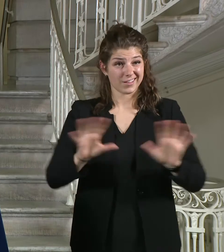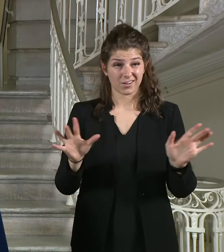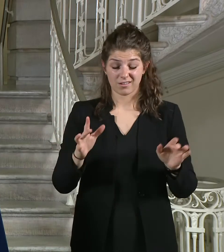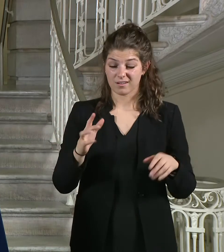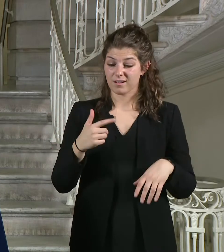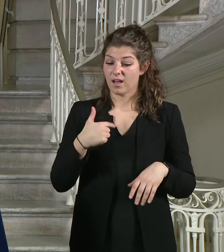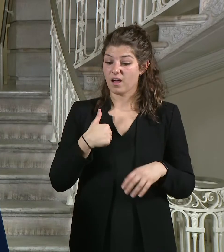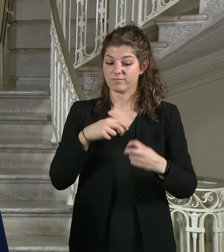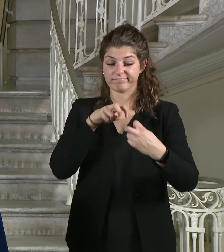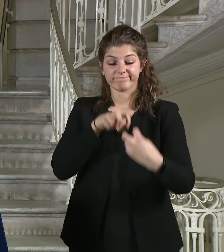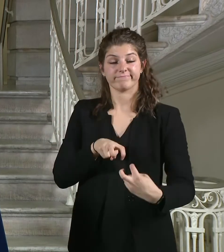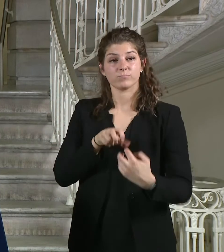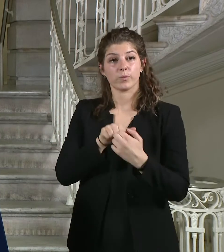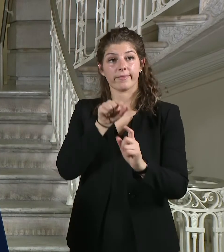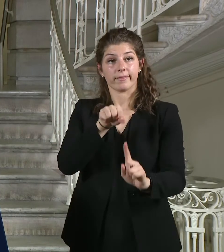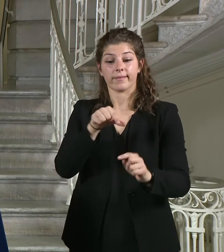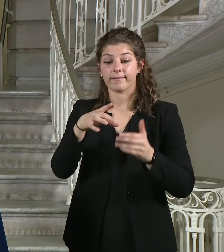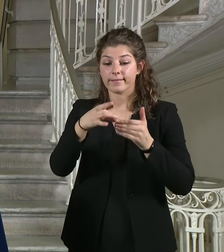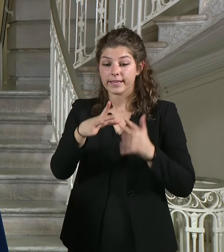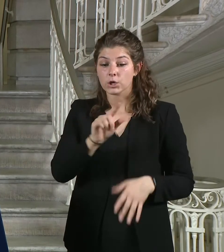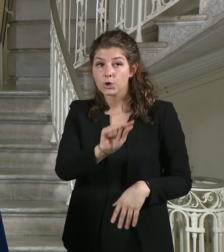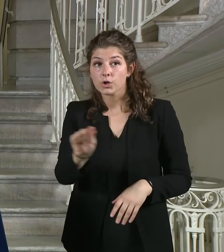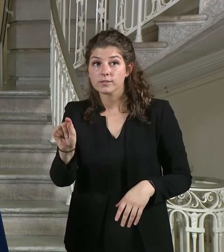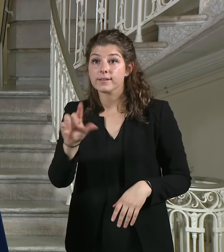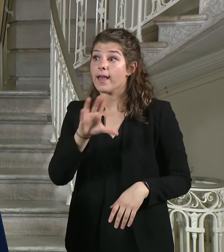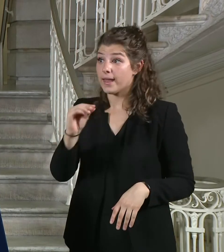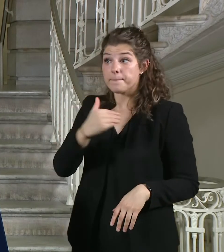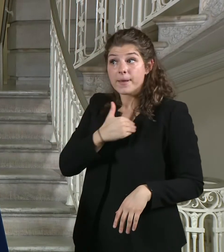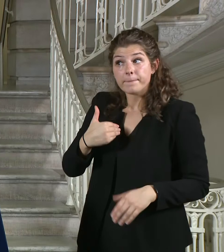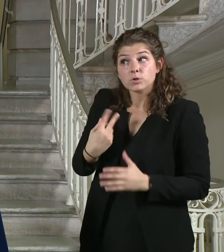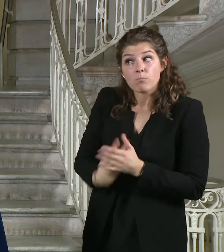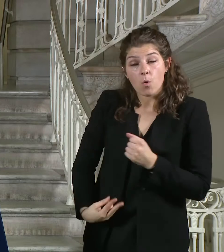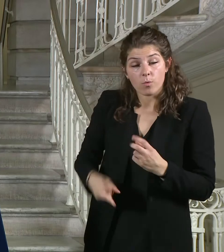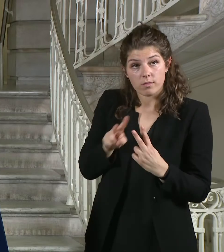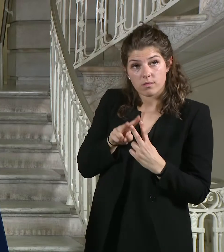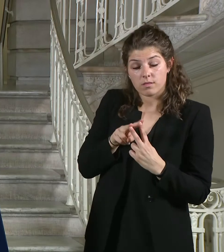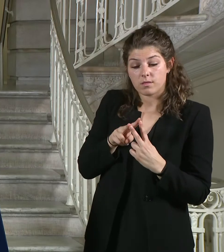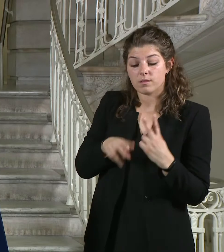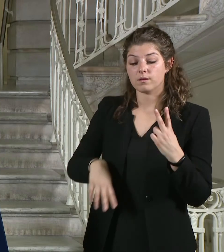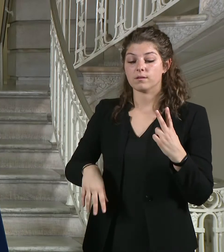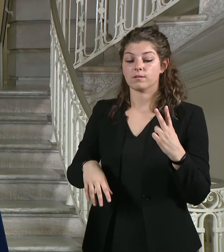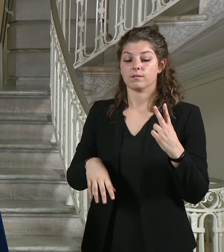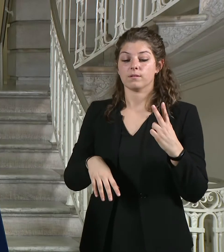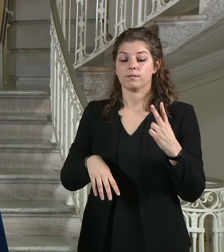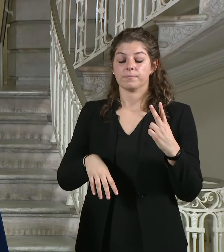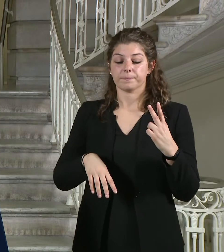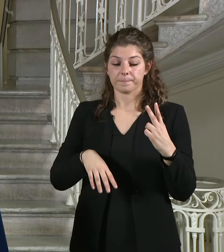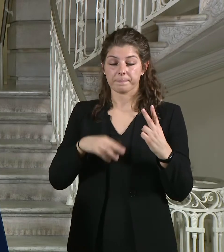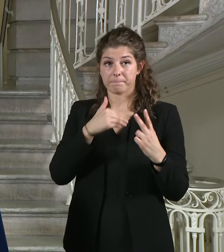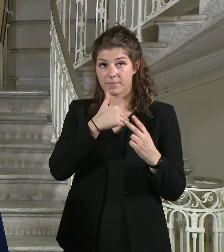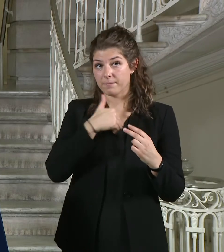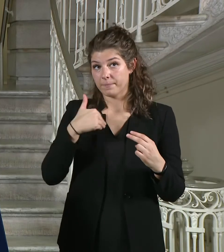THE REALITY WAS THEY WERE. THIS YEAR I MADE IT CLEAR WHEN I SAT